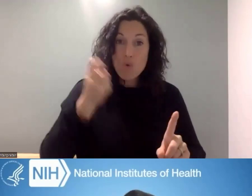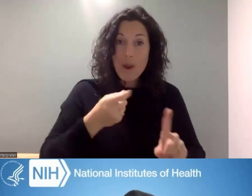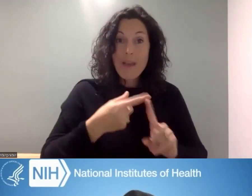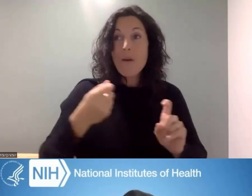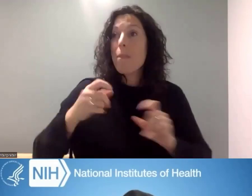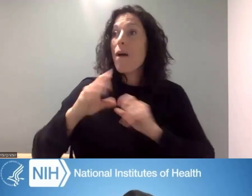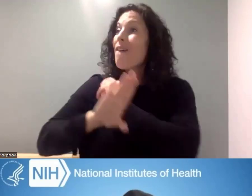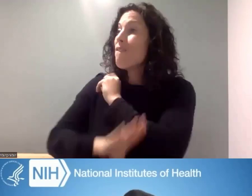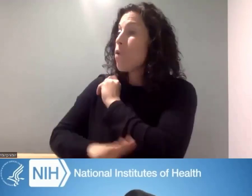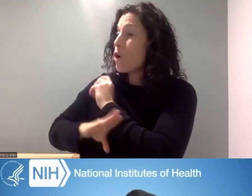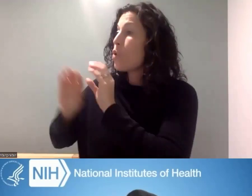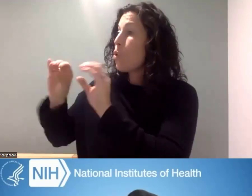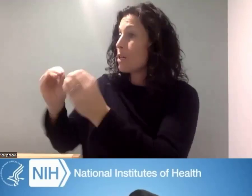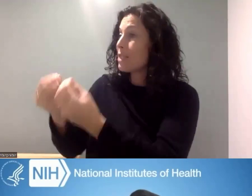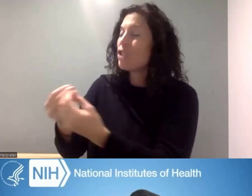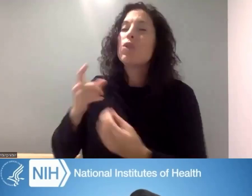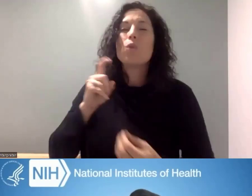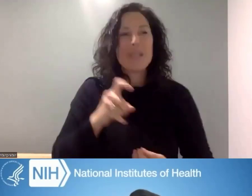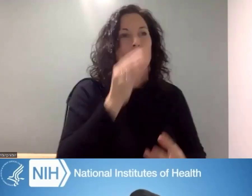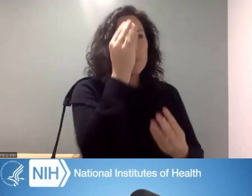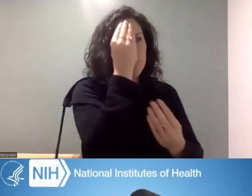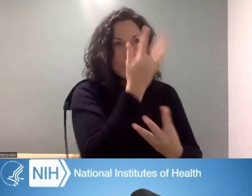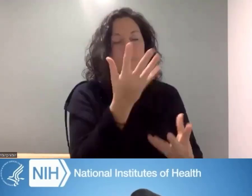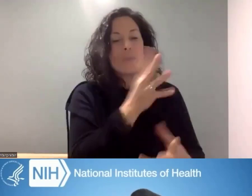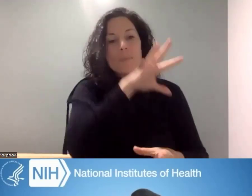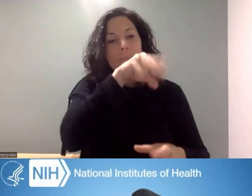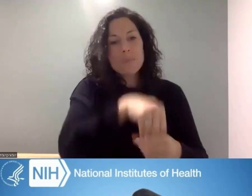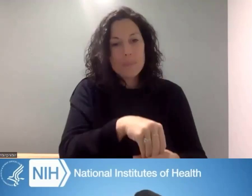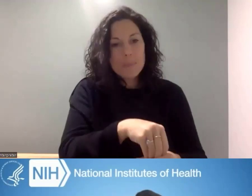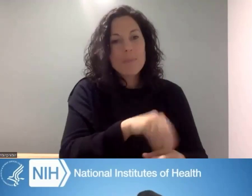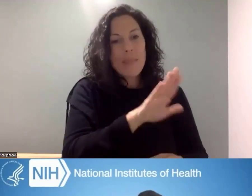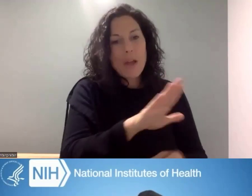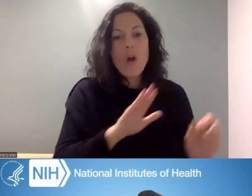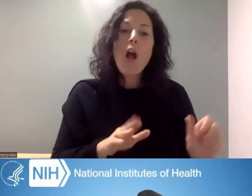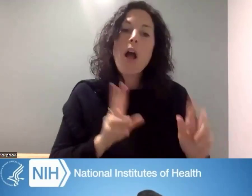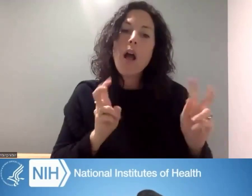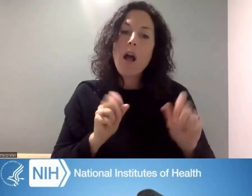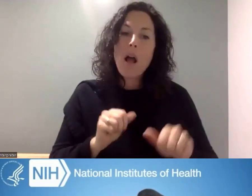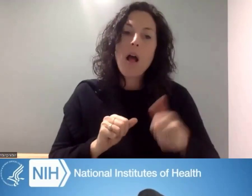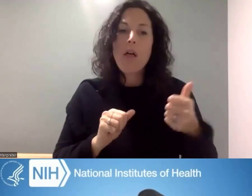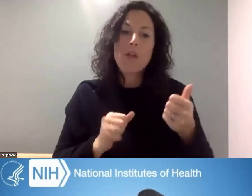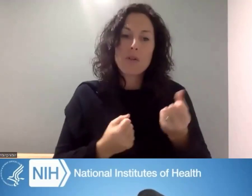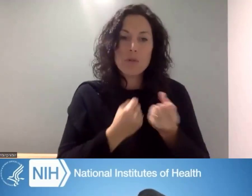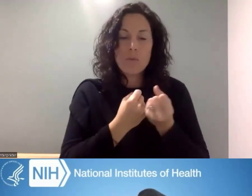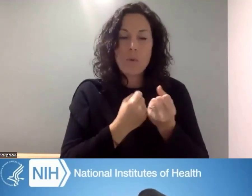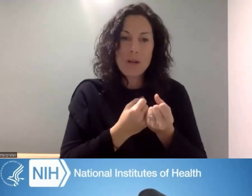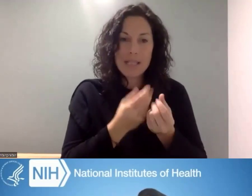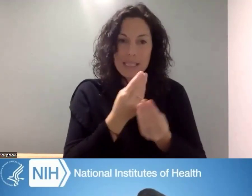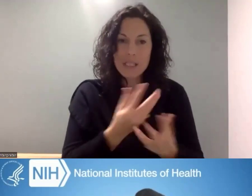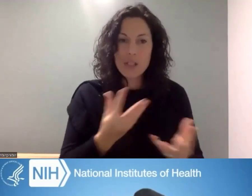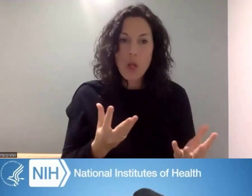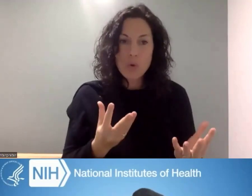that is something that they would need to include on their Other Support disclosures, even if they do not have a formal appointment